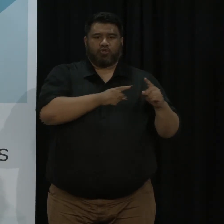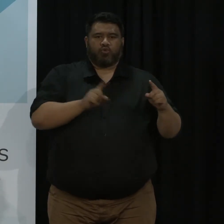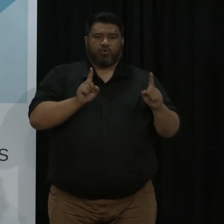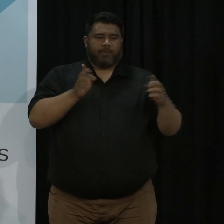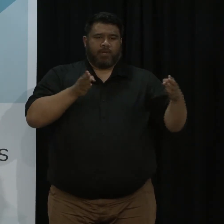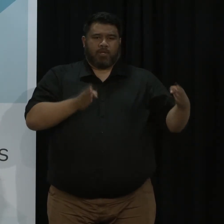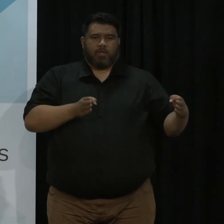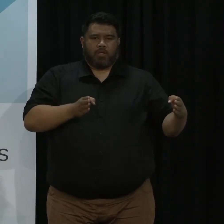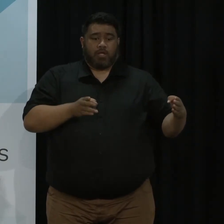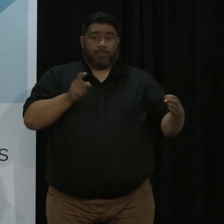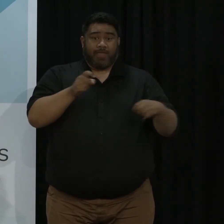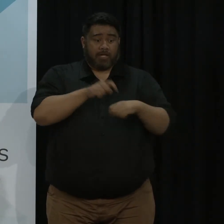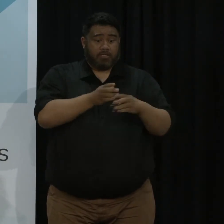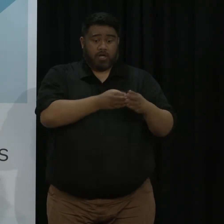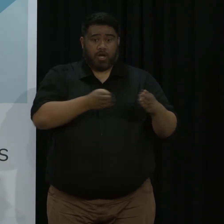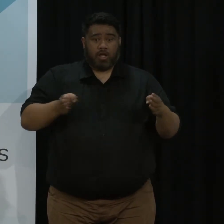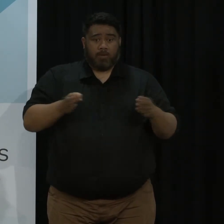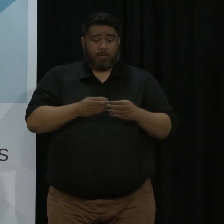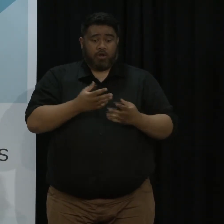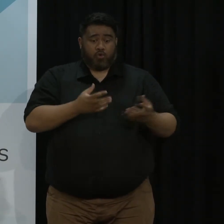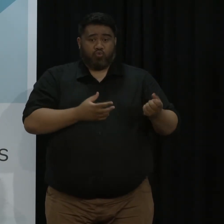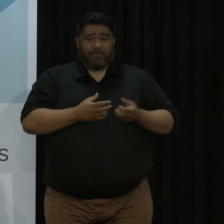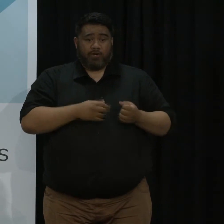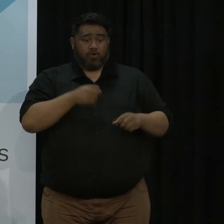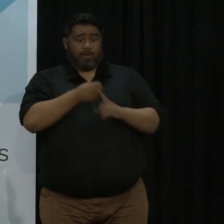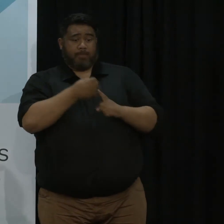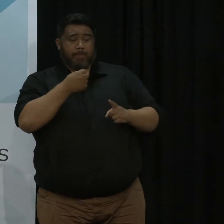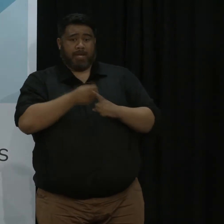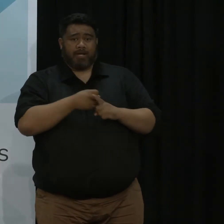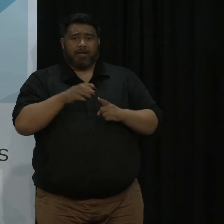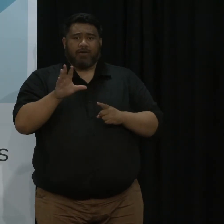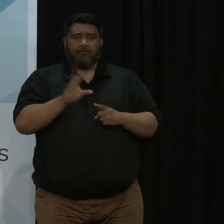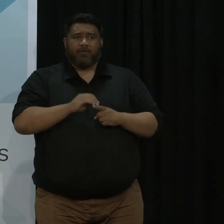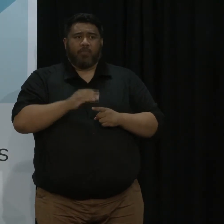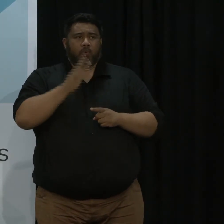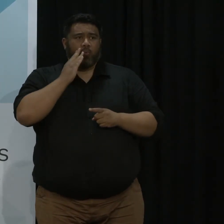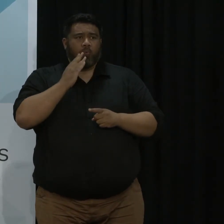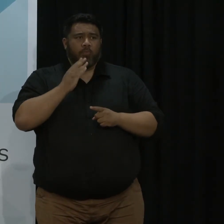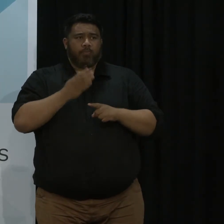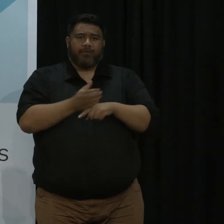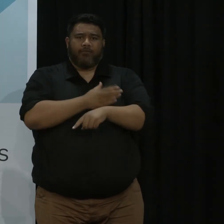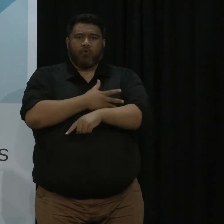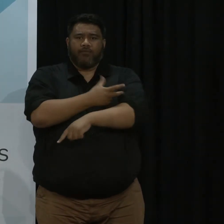comes into operation. So the transition payment looks